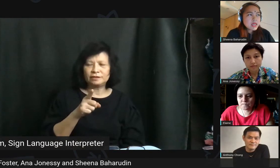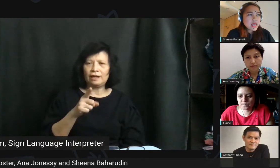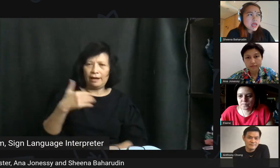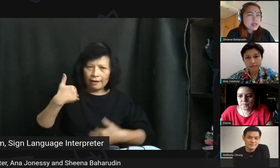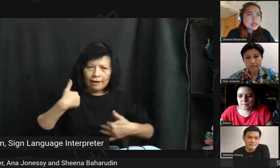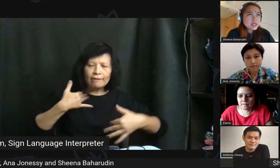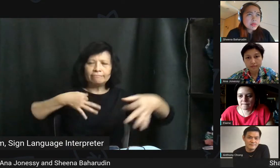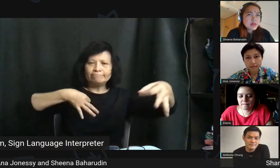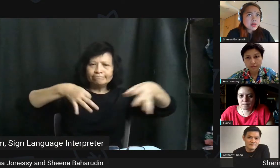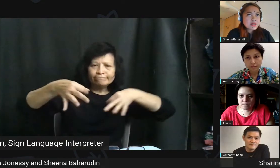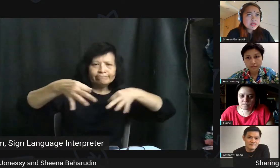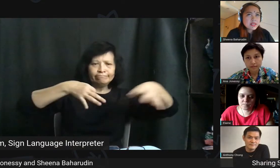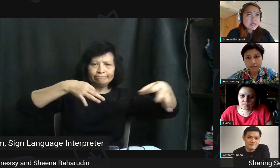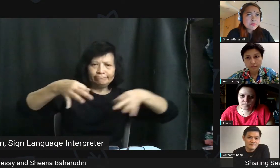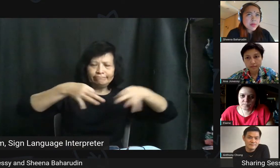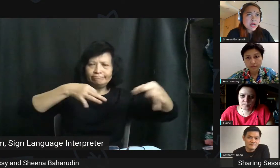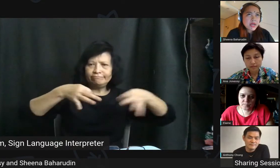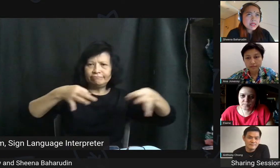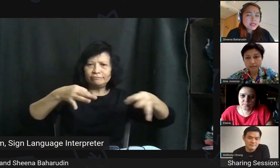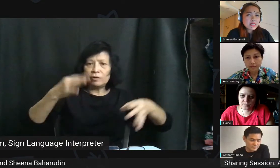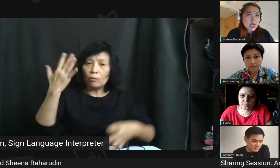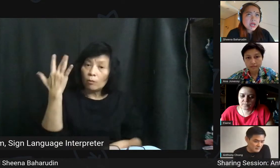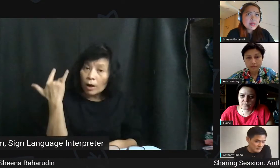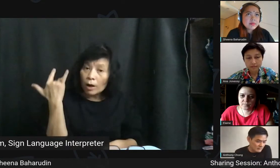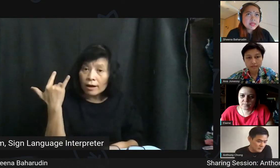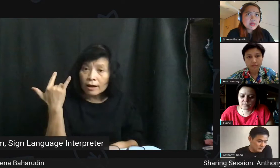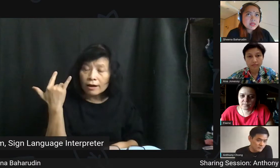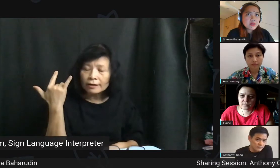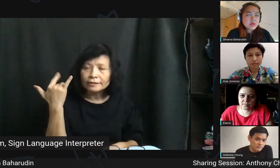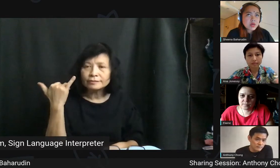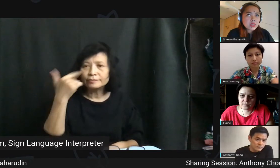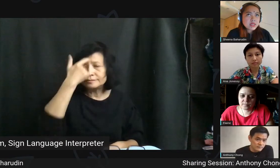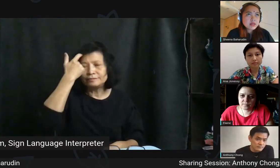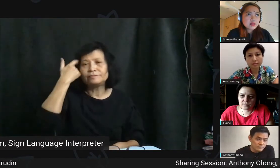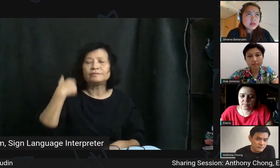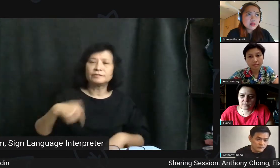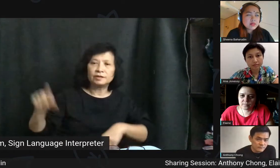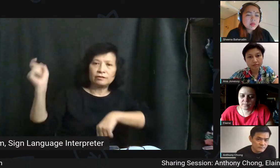And it's because of by the time I started working on